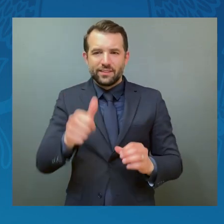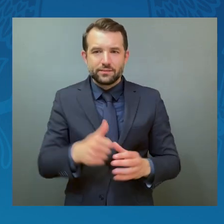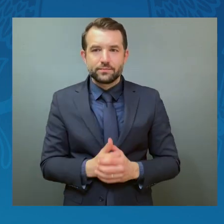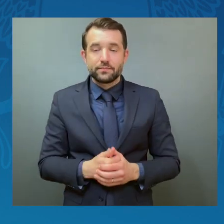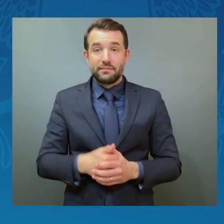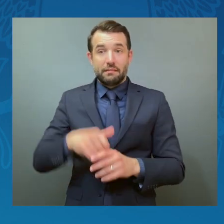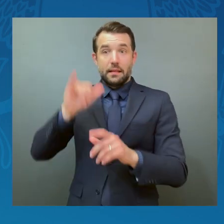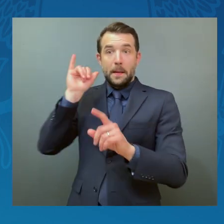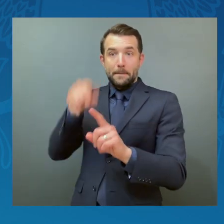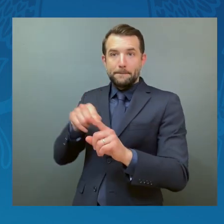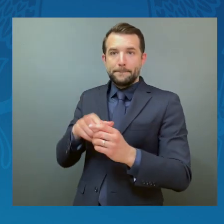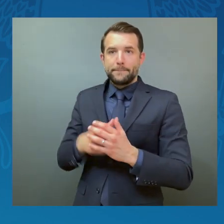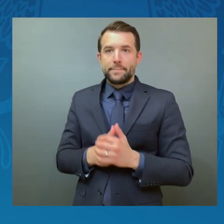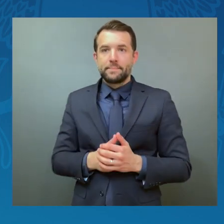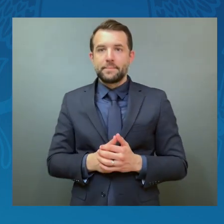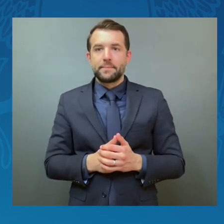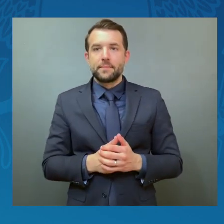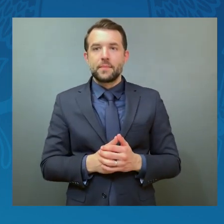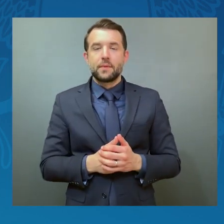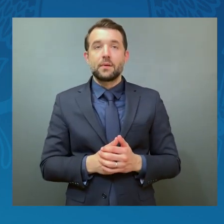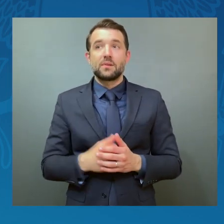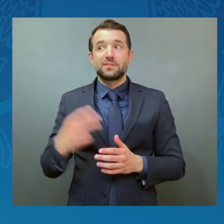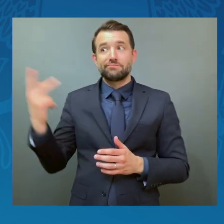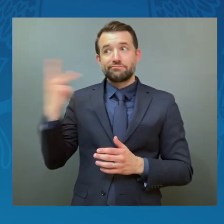is prioritizing this issue of medical debt.